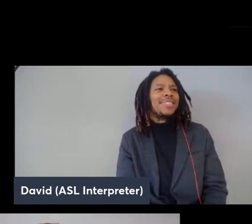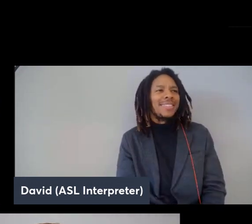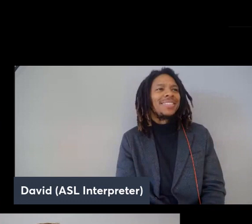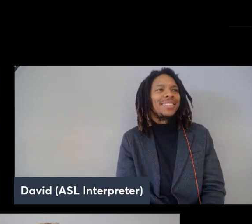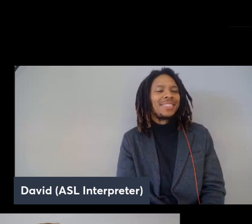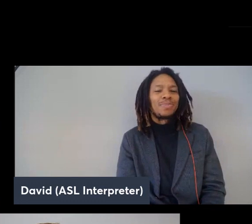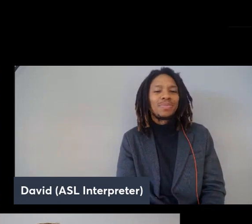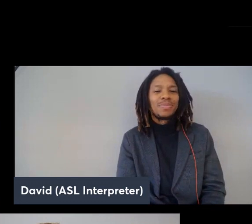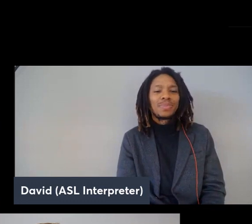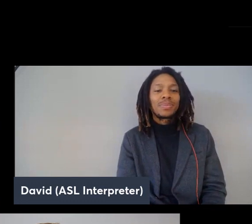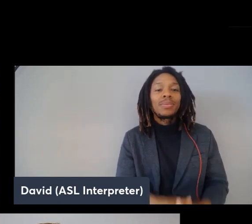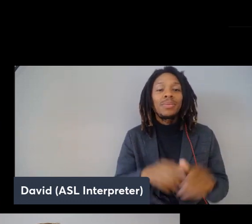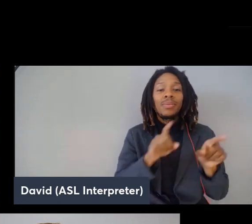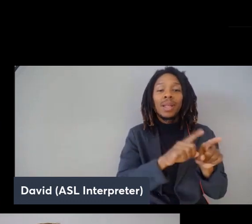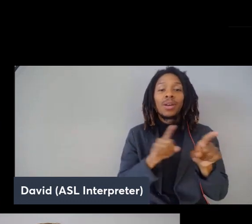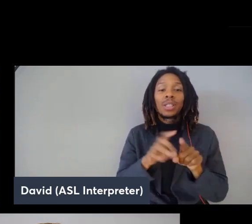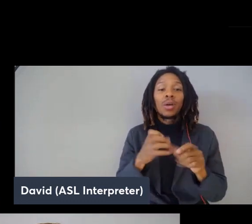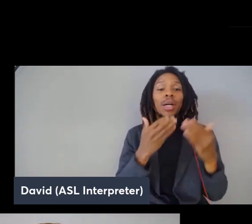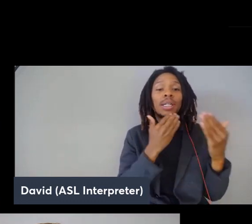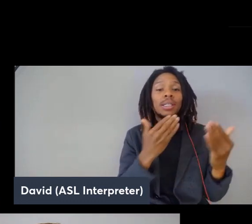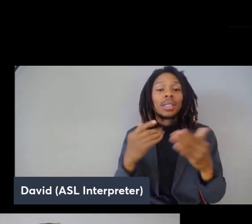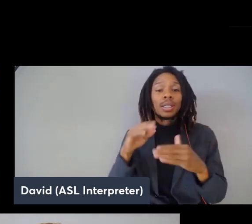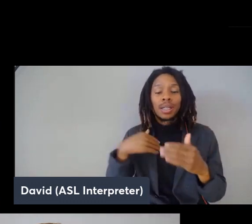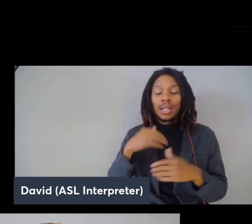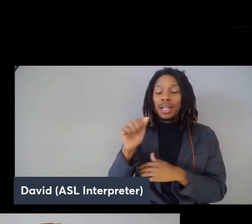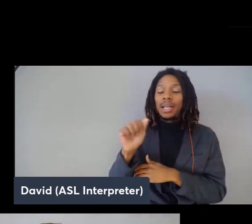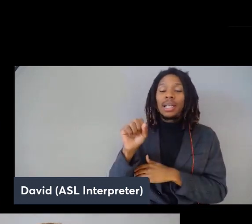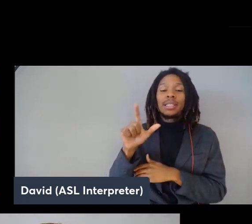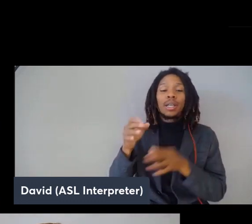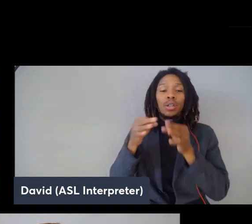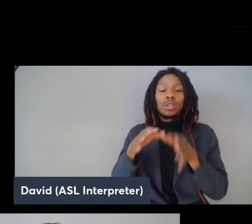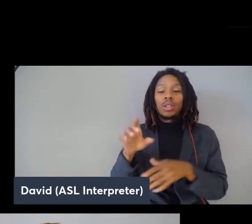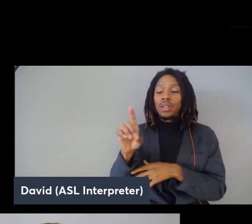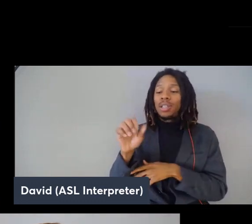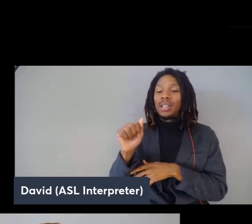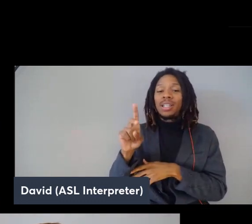And also, wanna say a thank you to our ASL interpreter, David, and for all of you joining in.